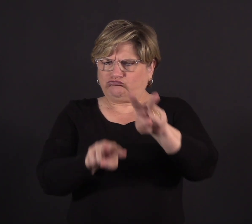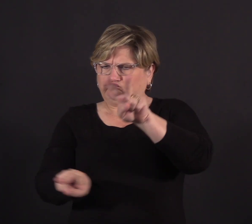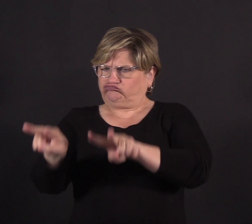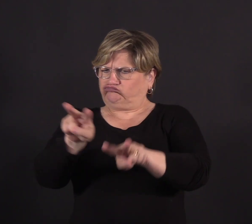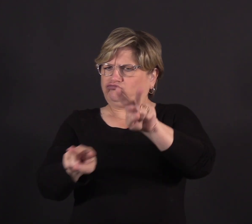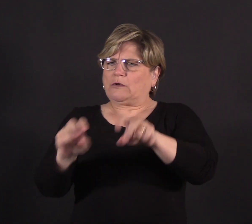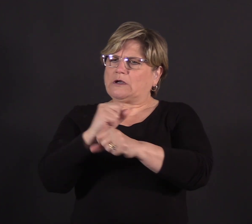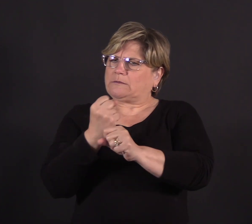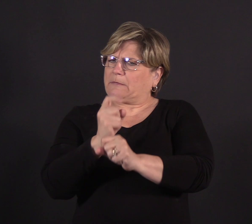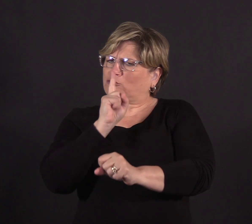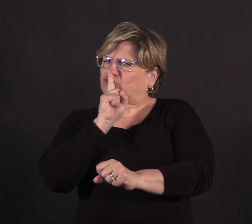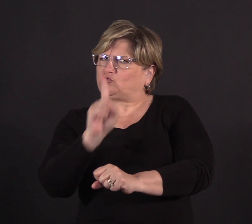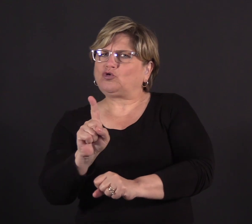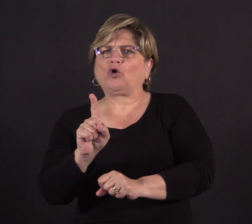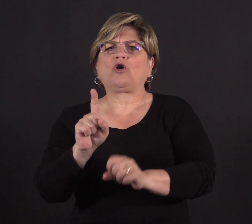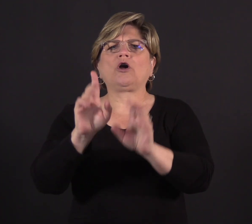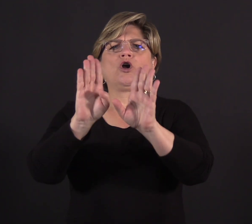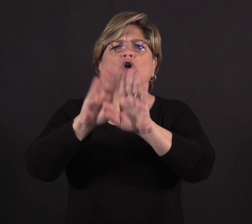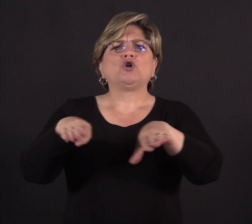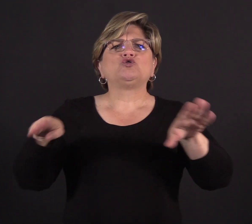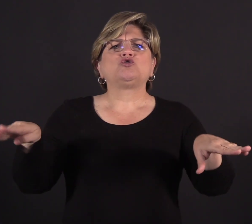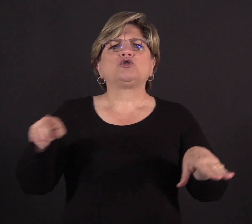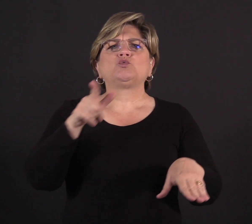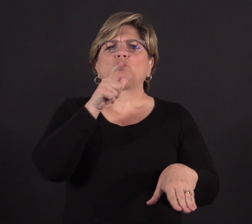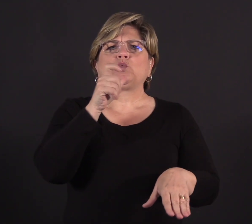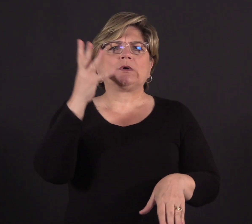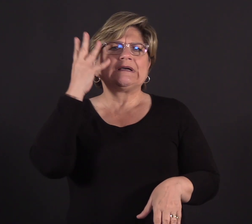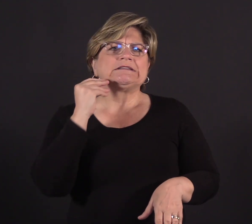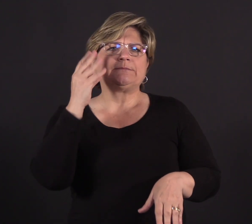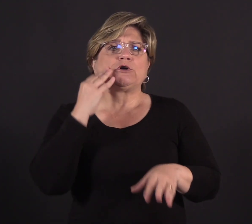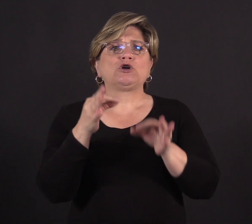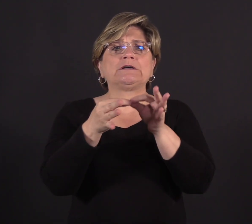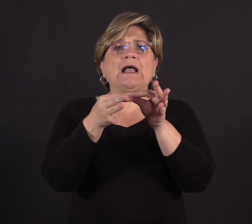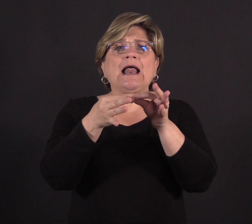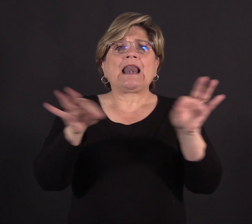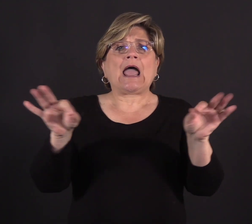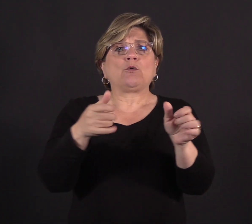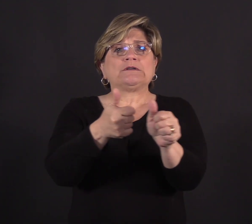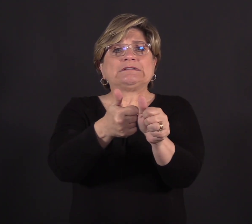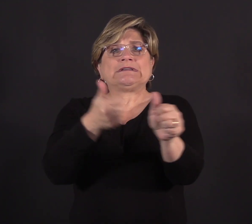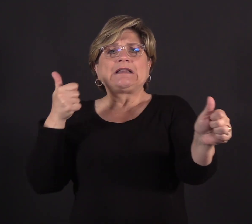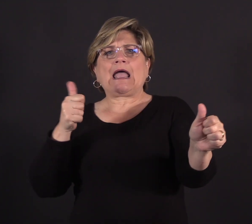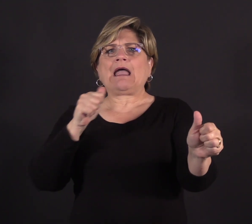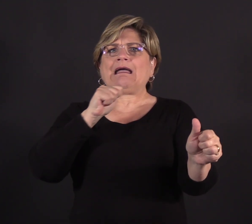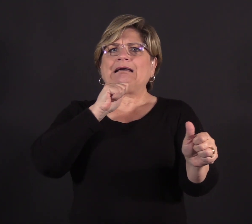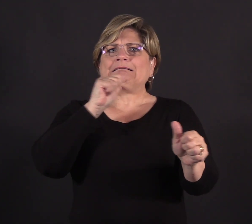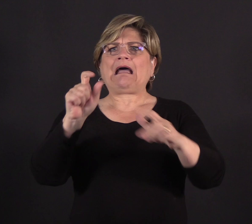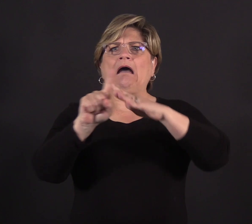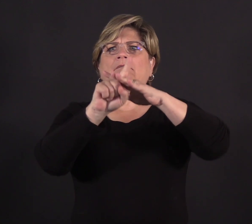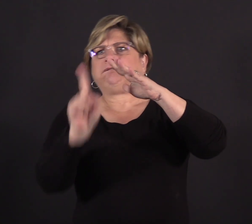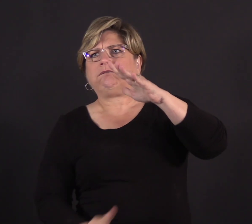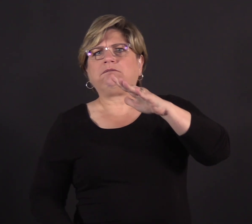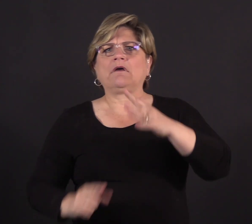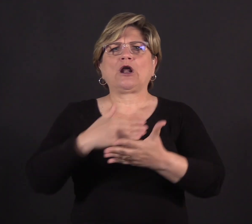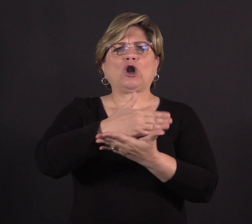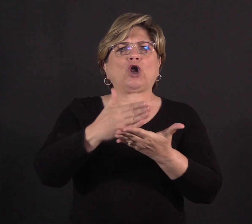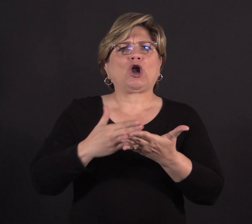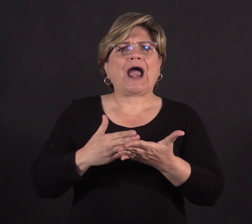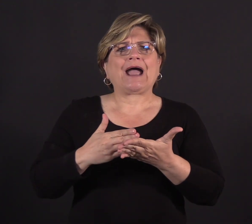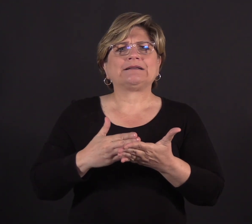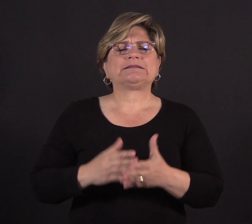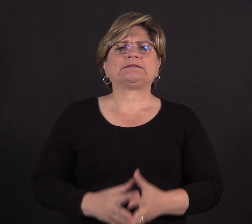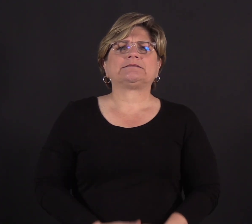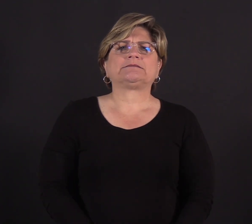children who may be experiencing language delay are not falling through the cracks?